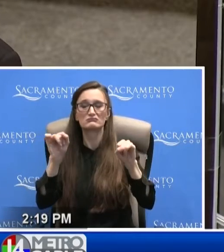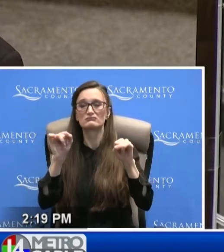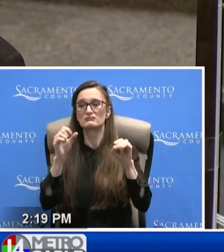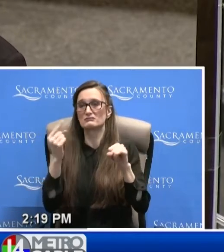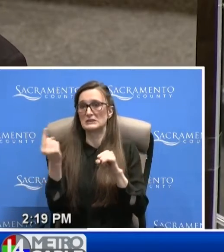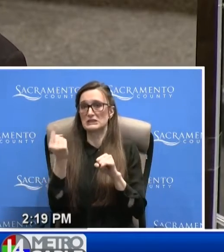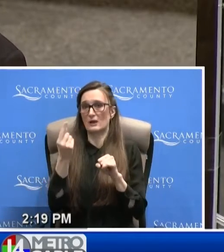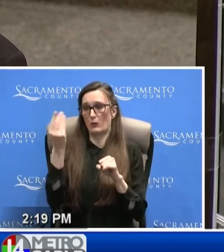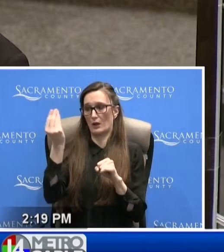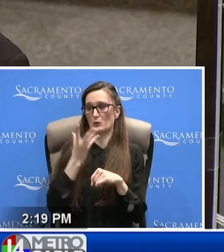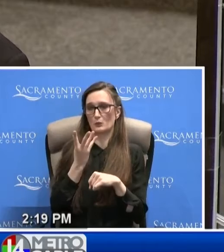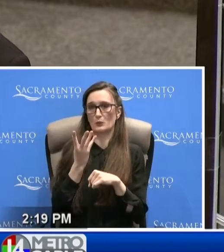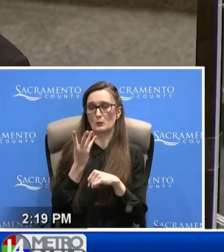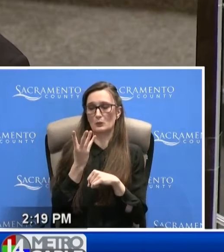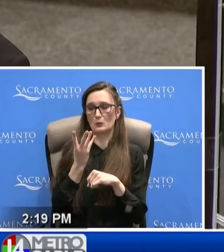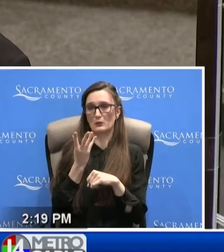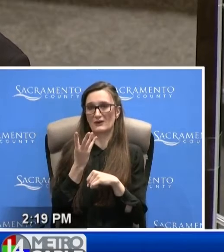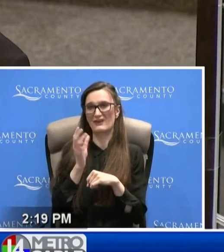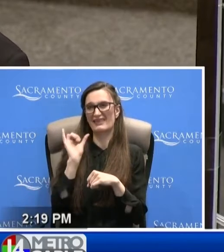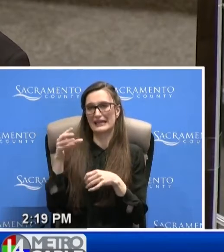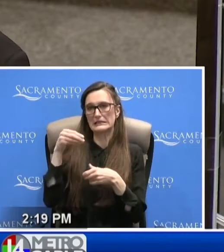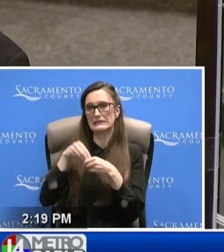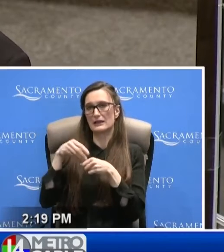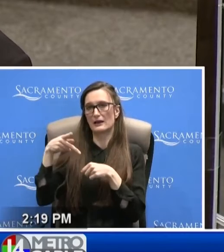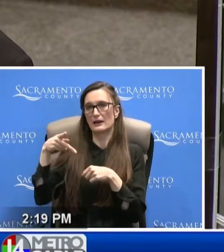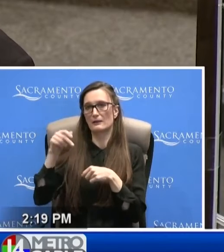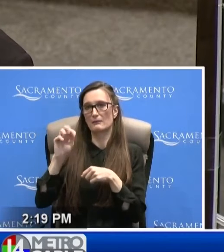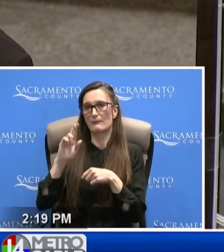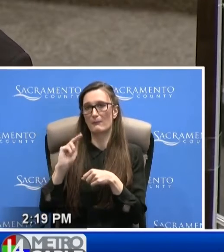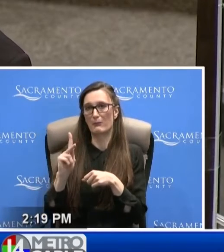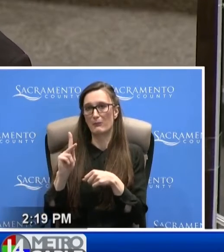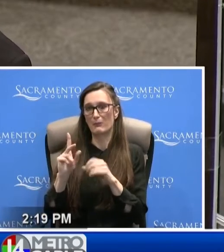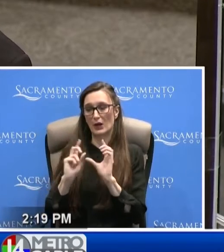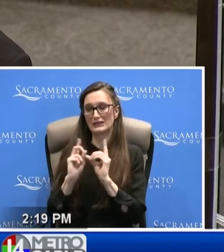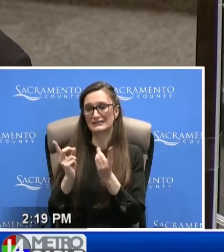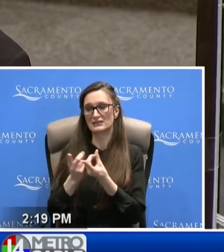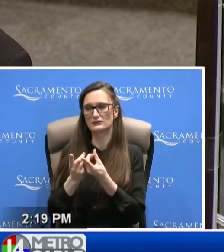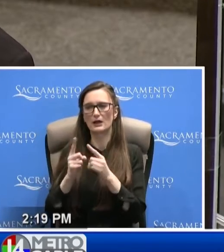that the it's in the park district, but apparently it's not in the water district.